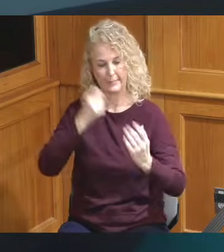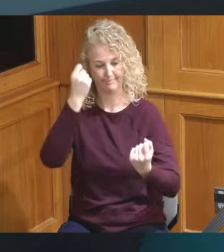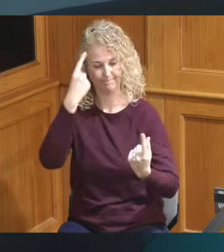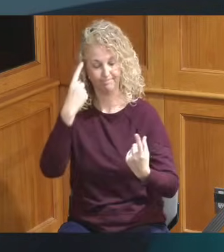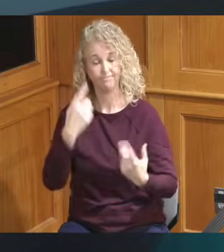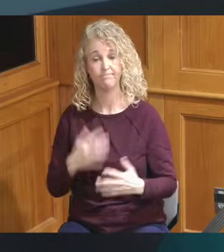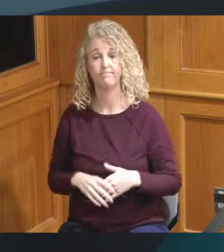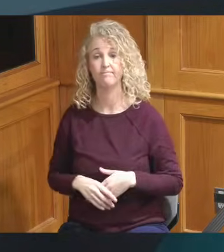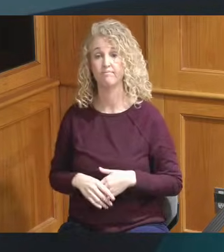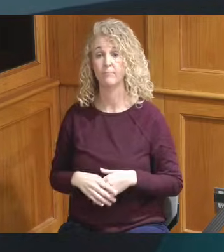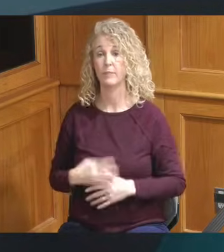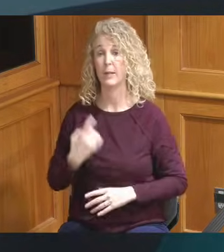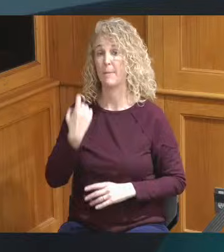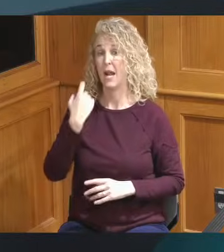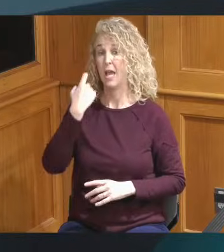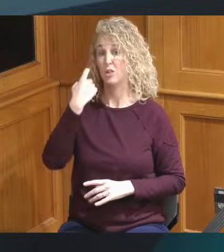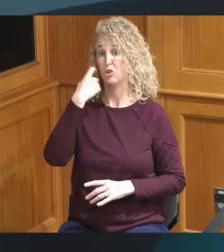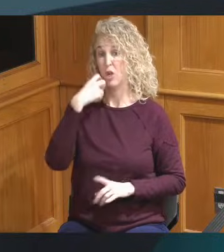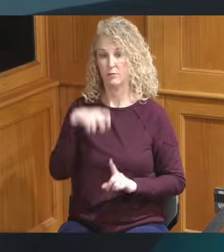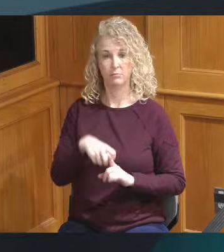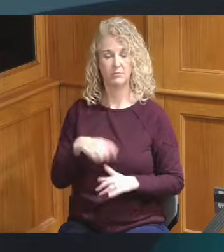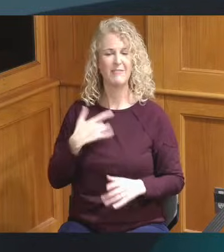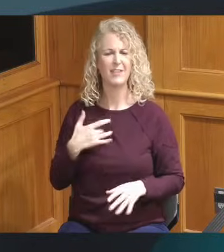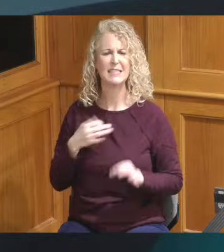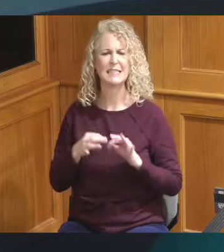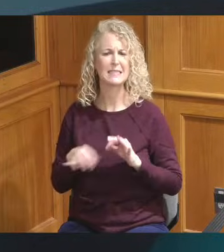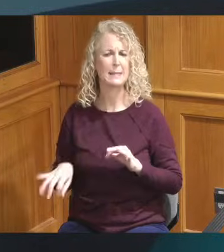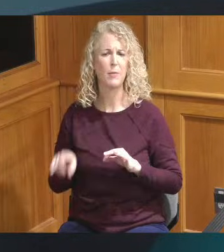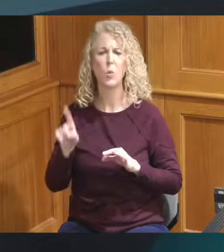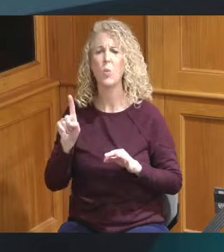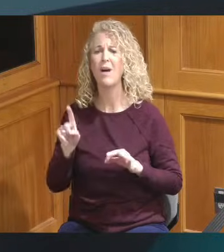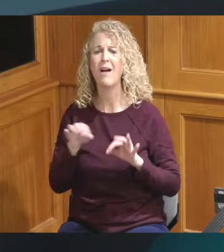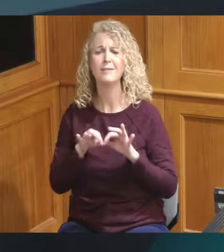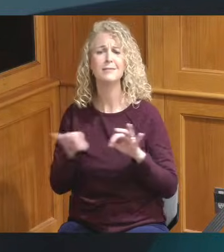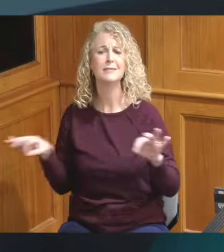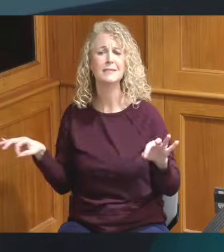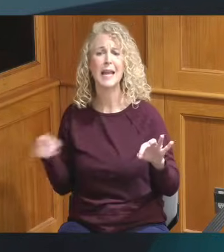of the things I just caught and to me it's very simple, just one little line that says yes, we